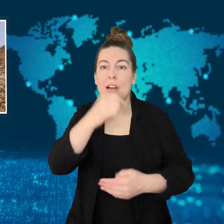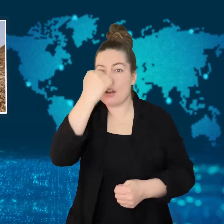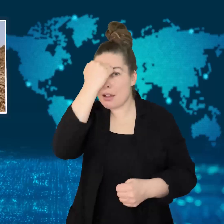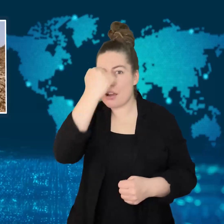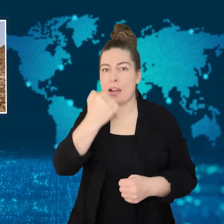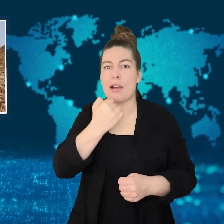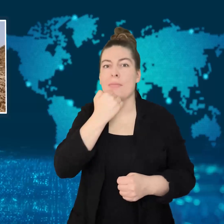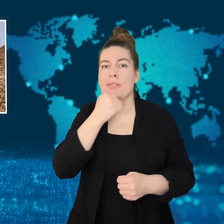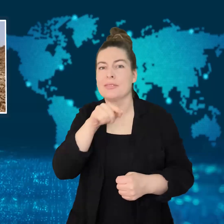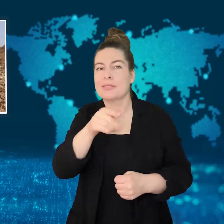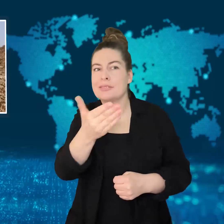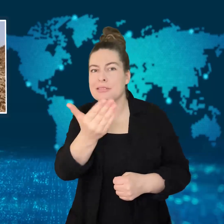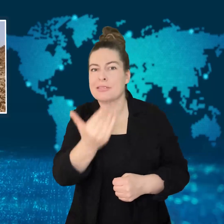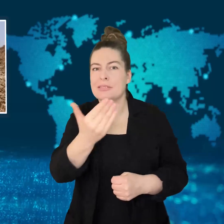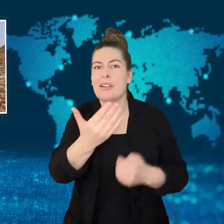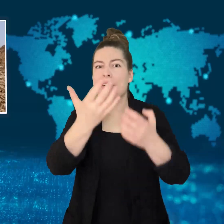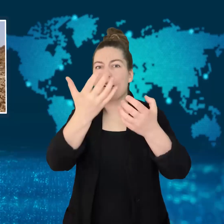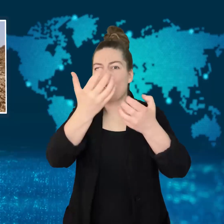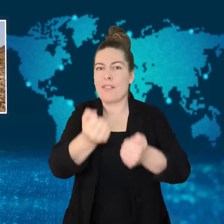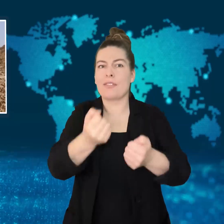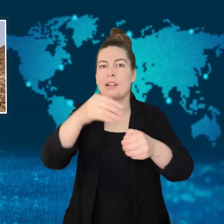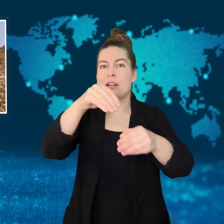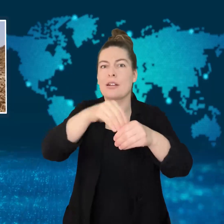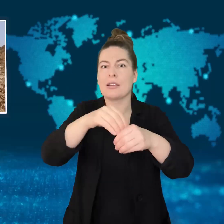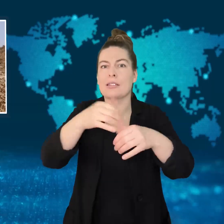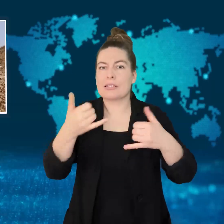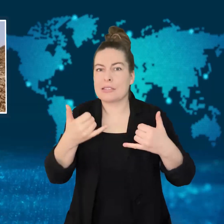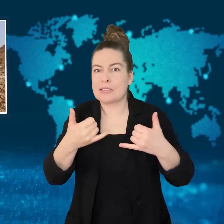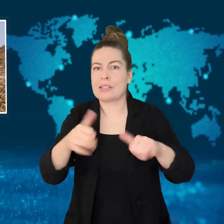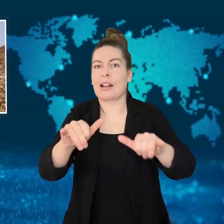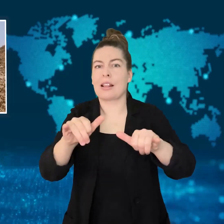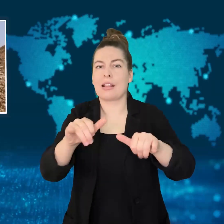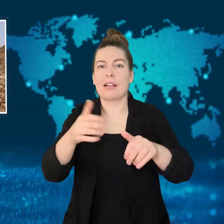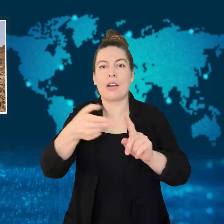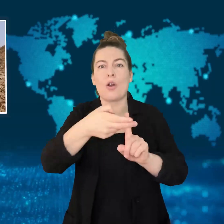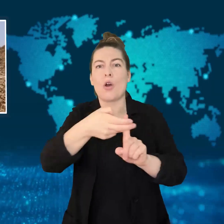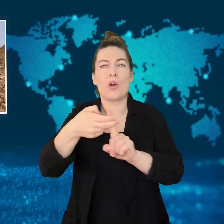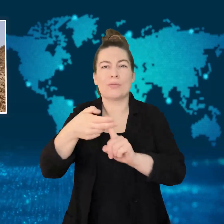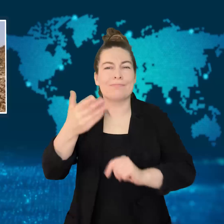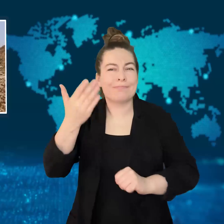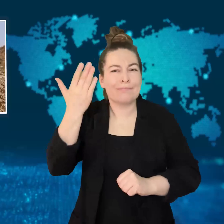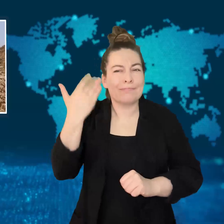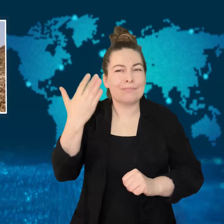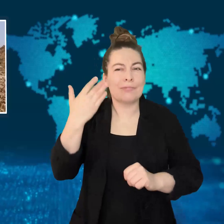Netanyahu announced the increased military action to